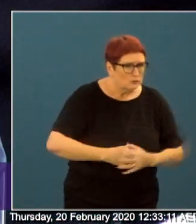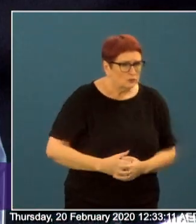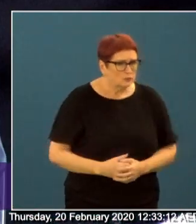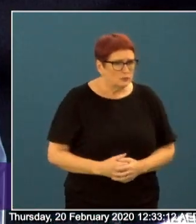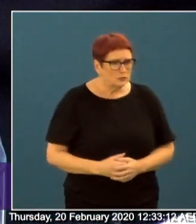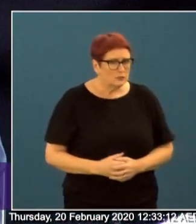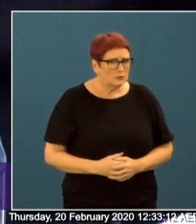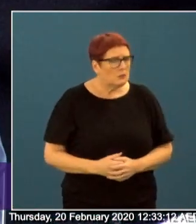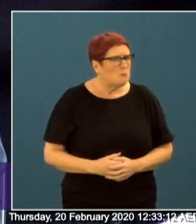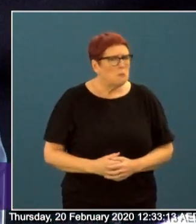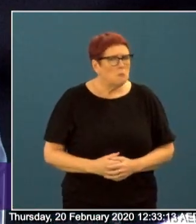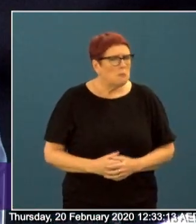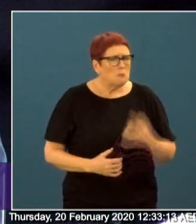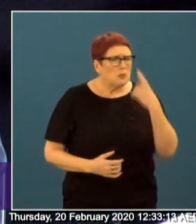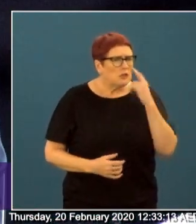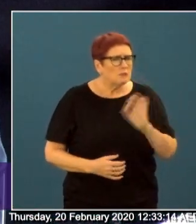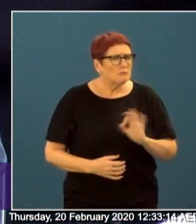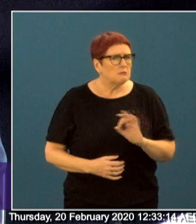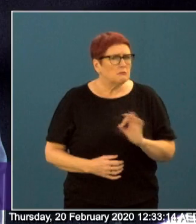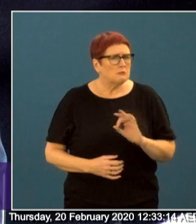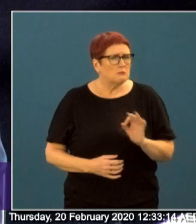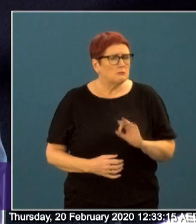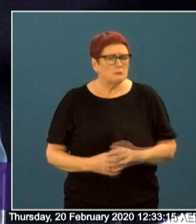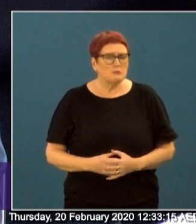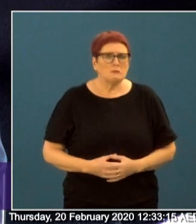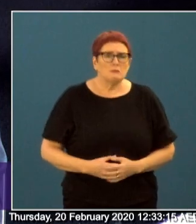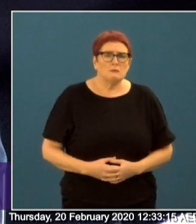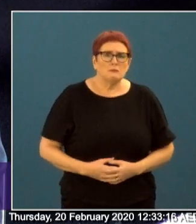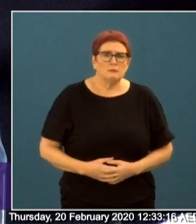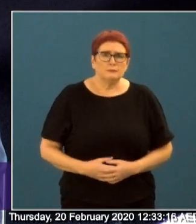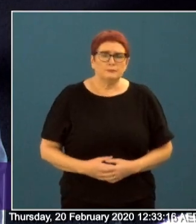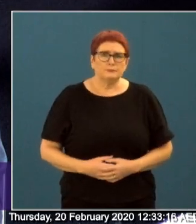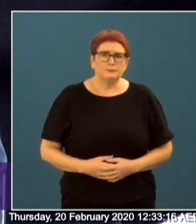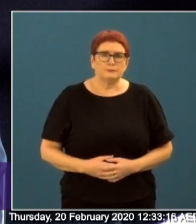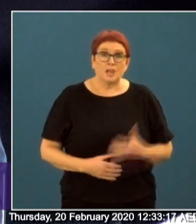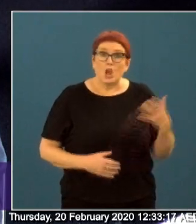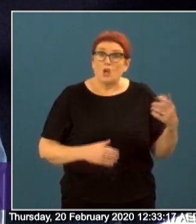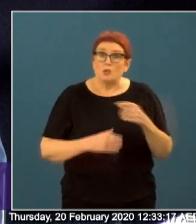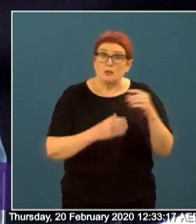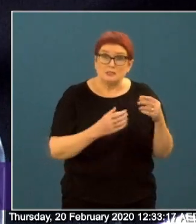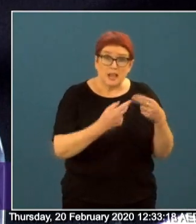Not as far as I'm aware. I think the reporting requirements have been very similar